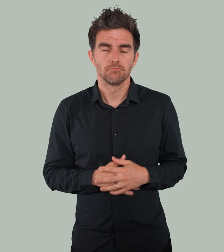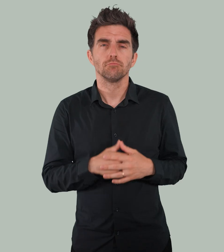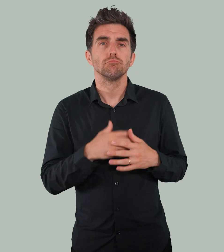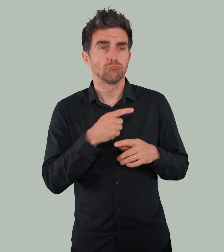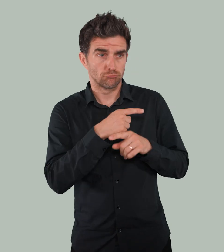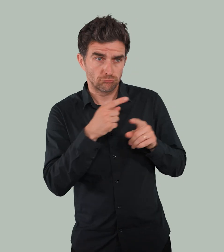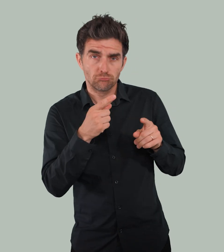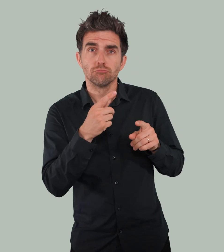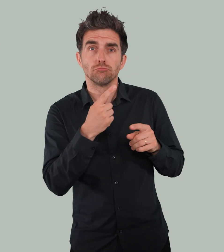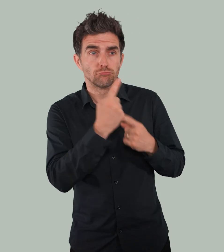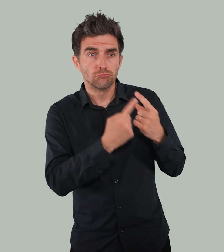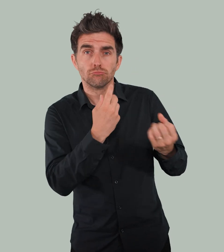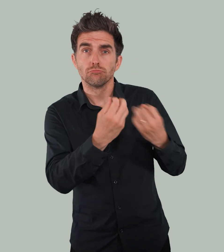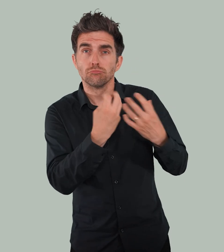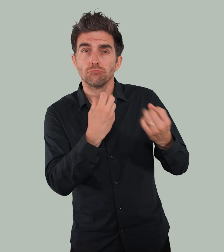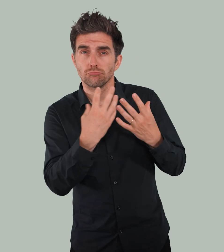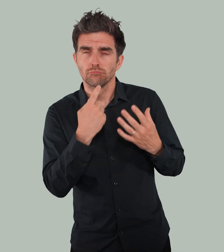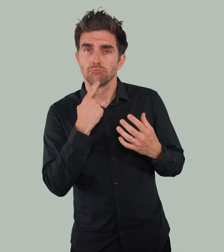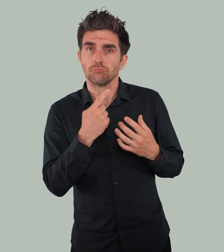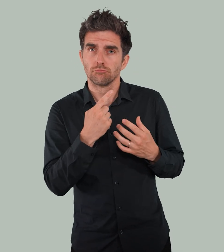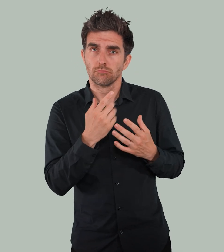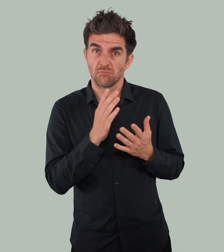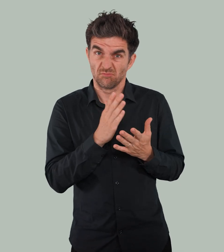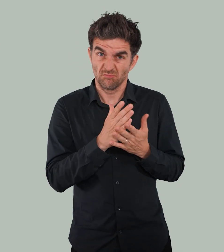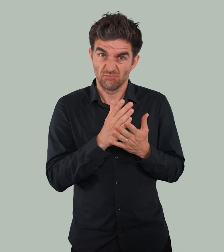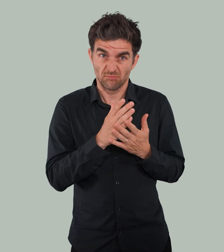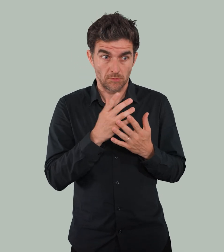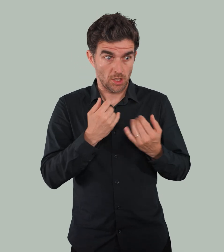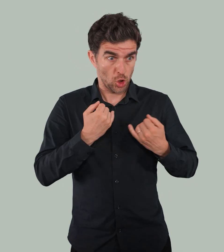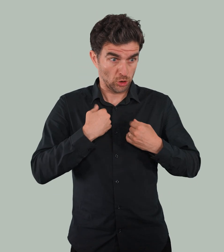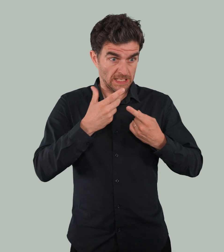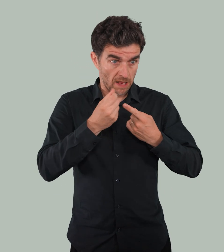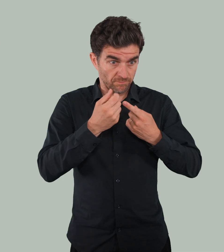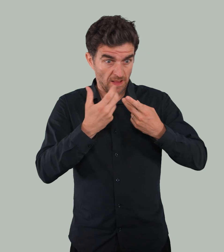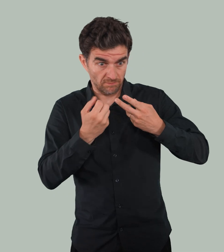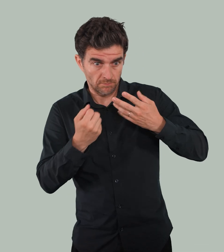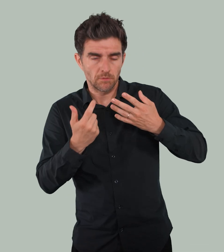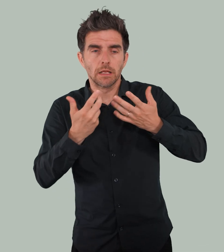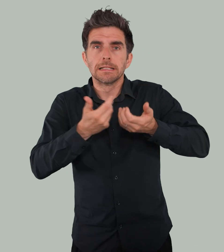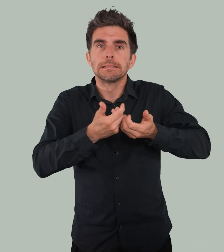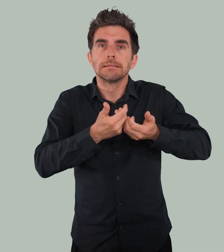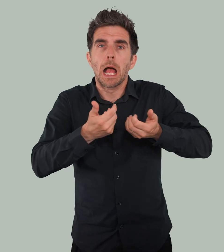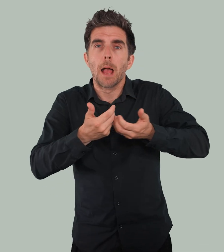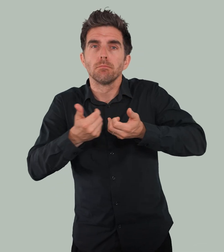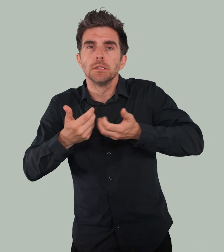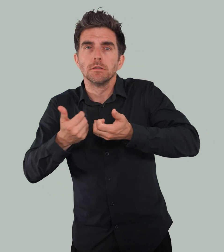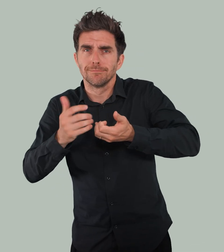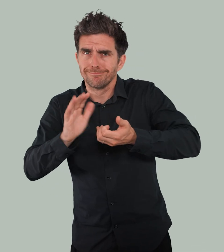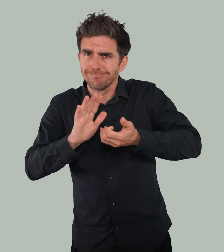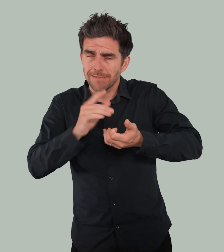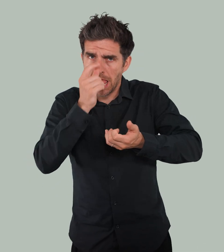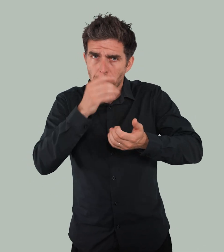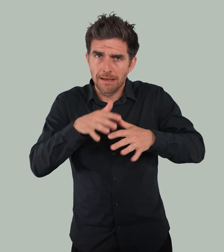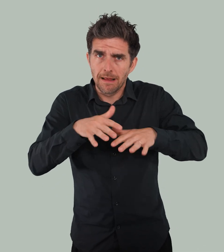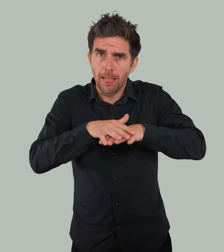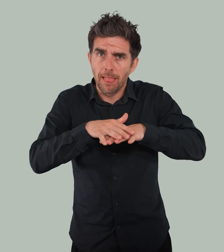Respondents say that these conditions do not act separately, but can overlap